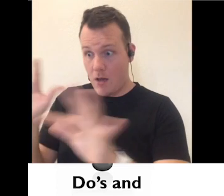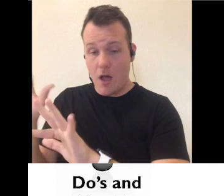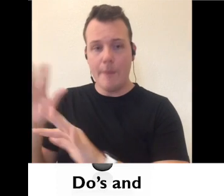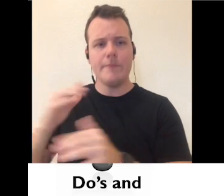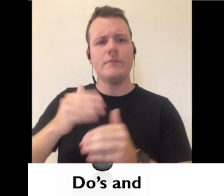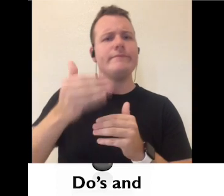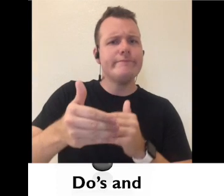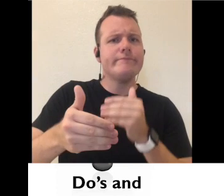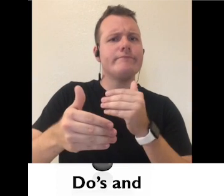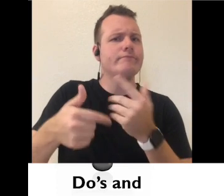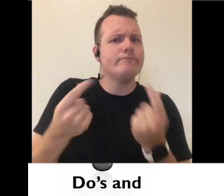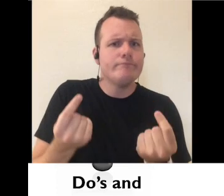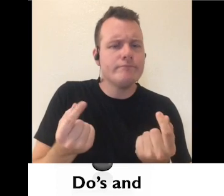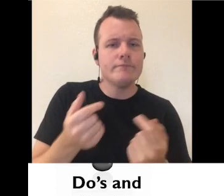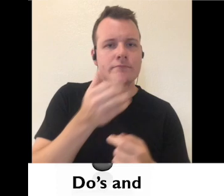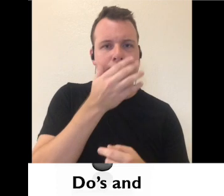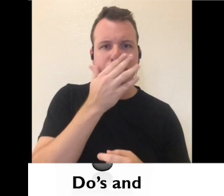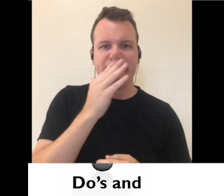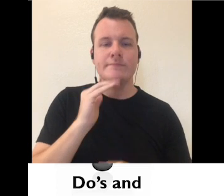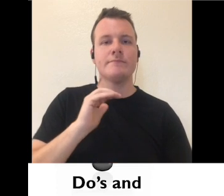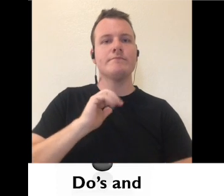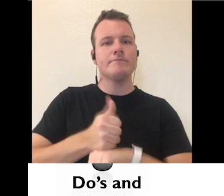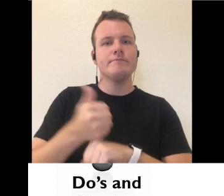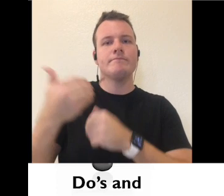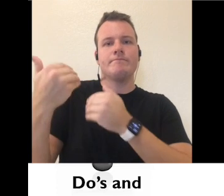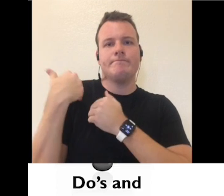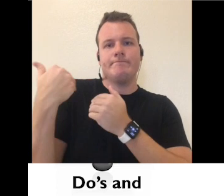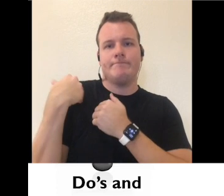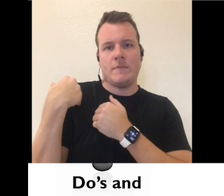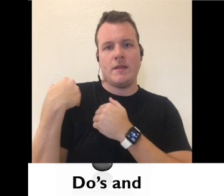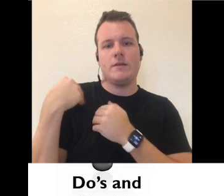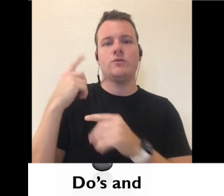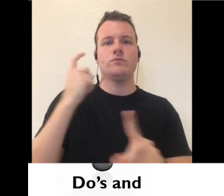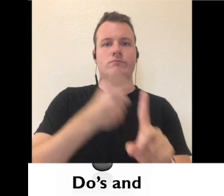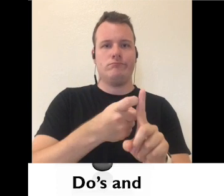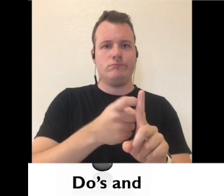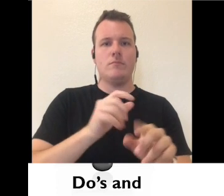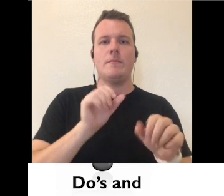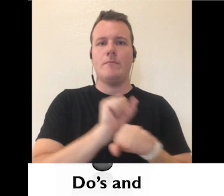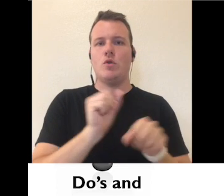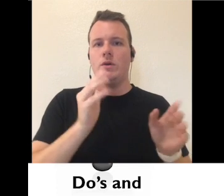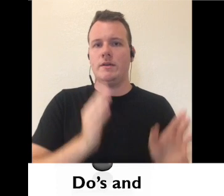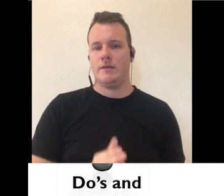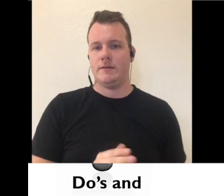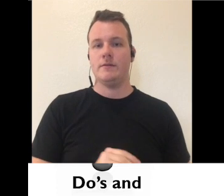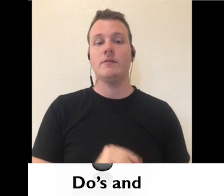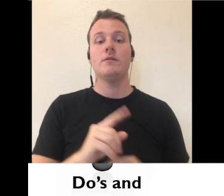you can do next: assign responsibilities to these milestones, to employees, and